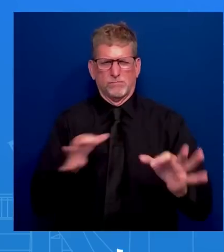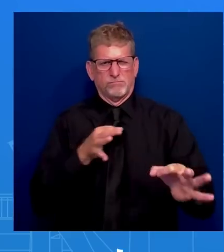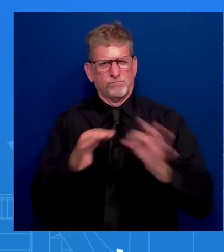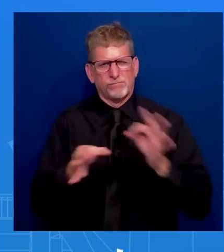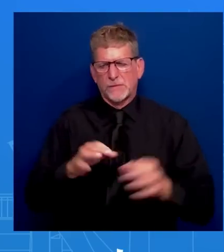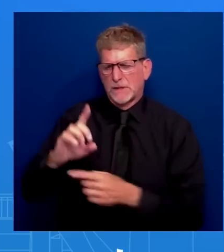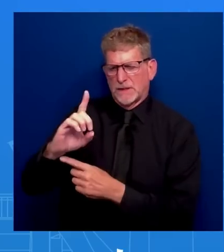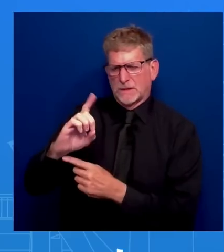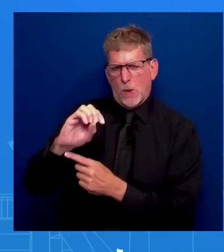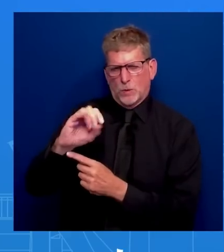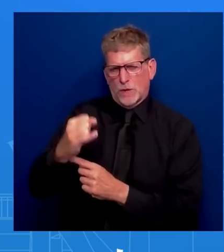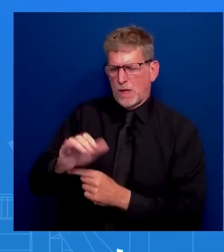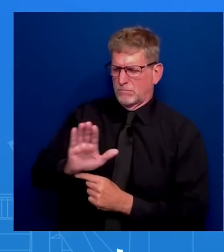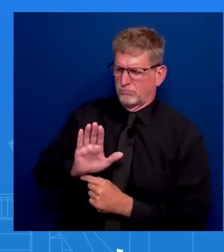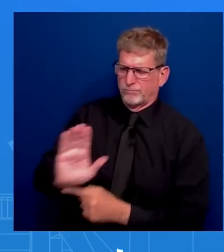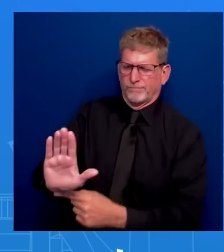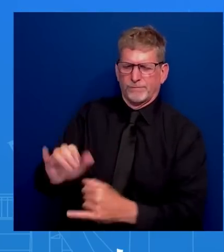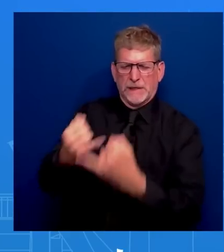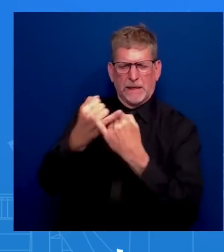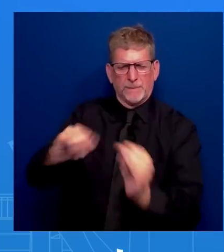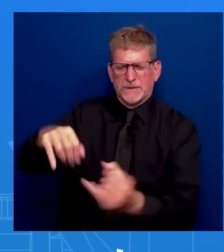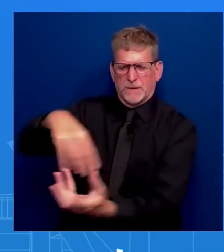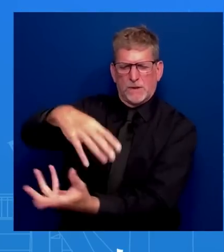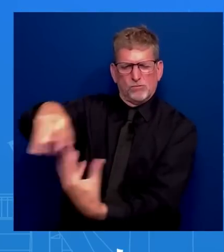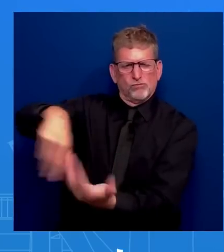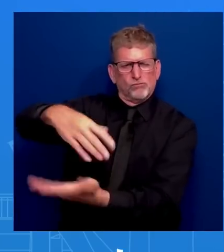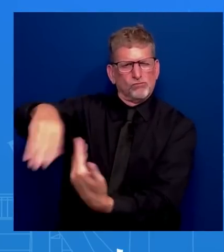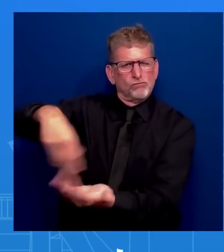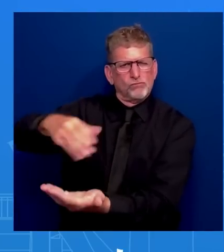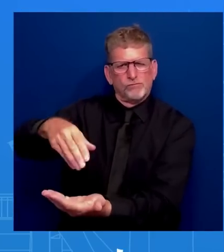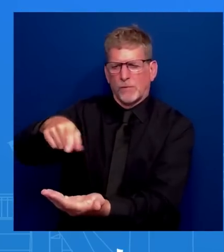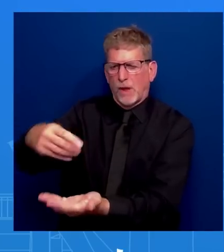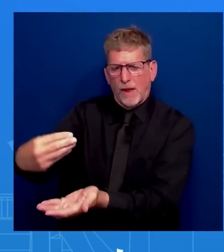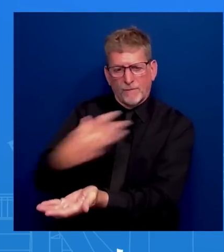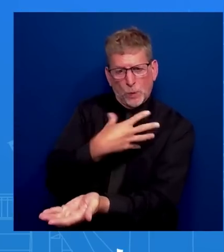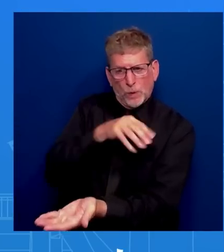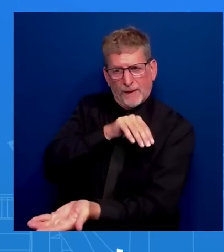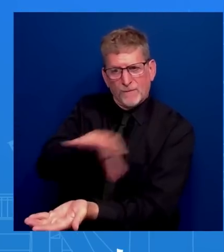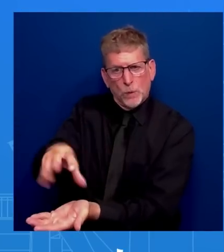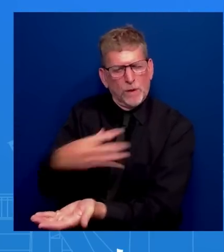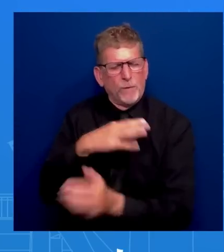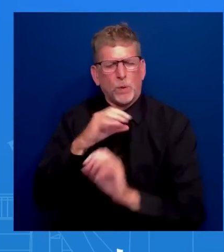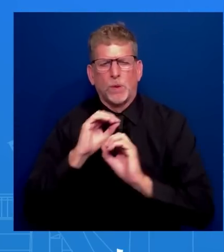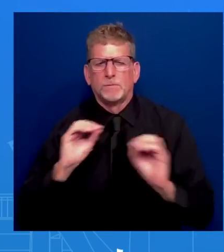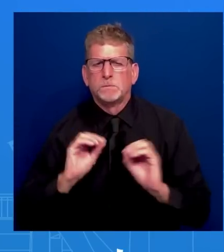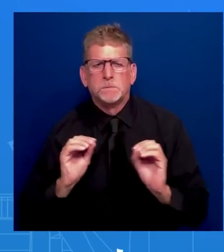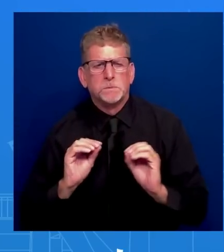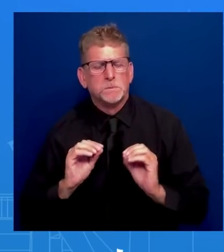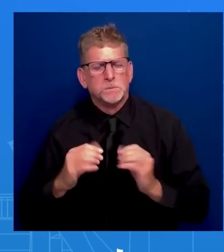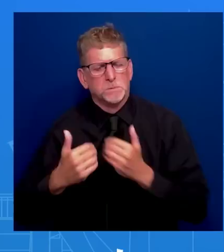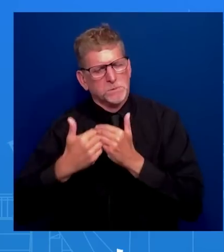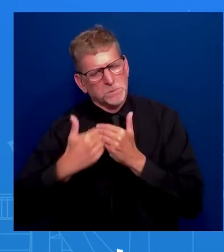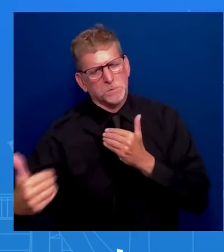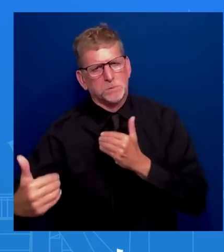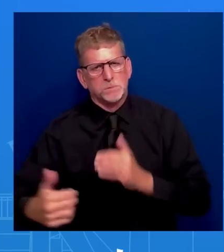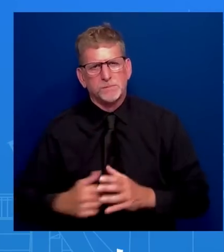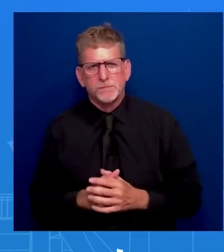from political influence. And he has held that commitment as President. I want to also remind you all of what he said